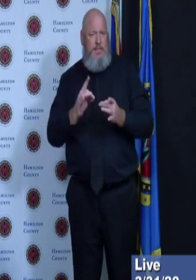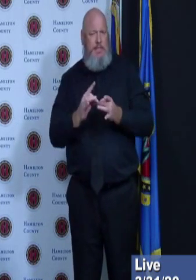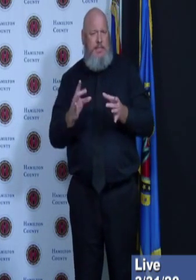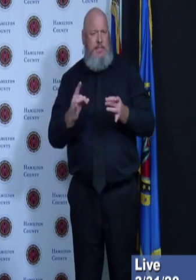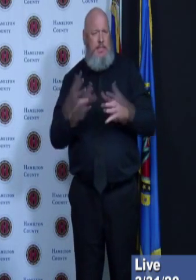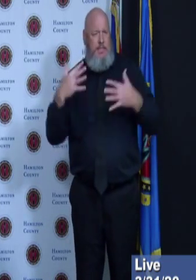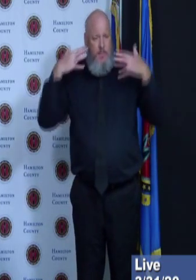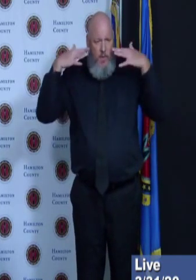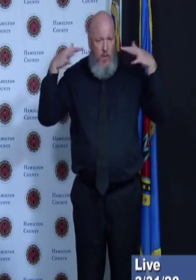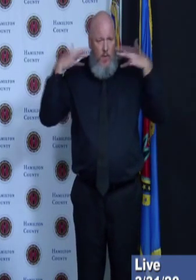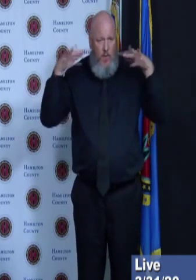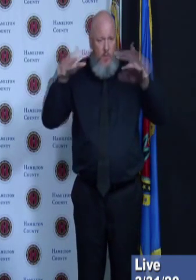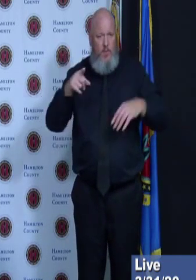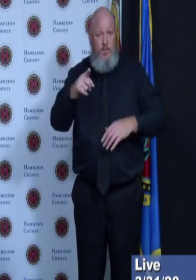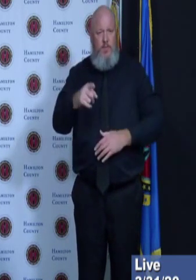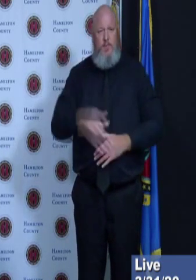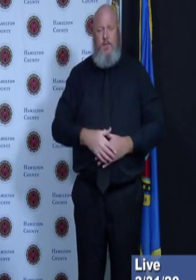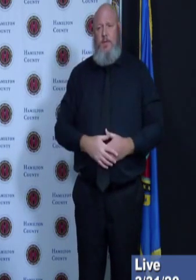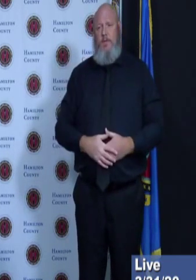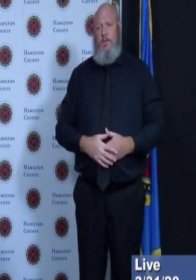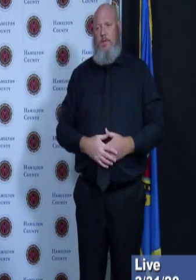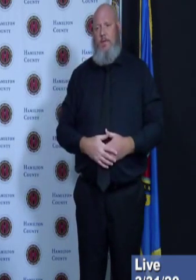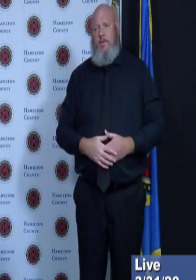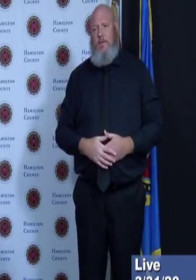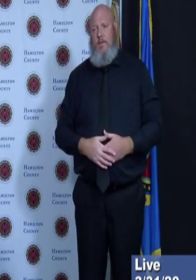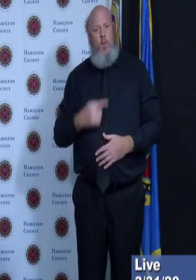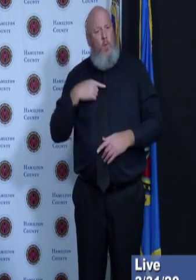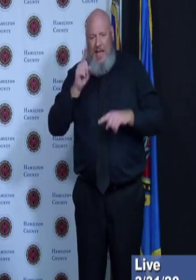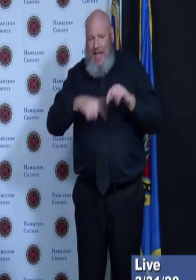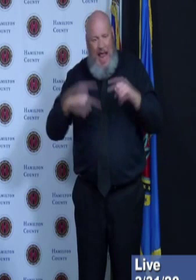and the stroller